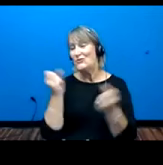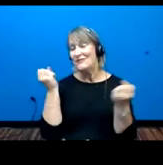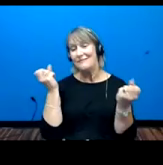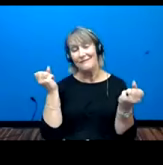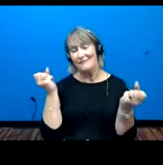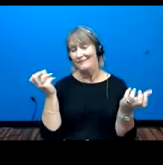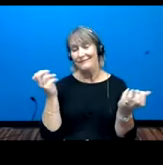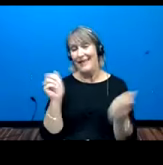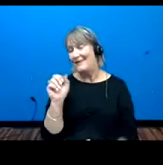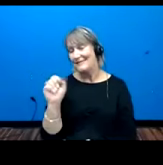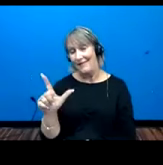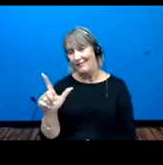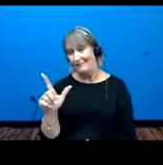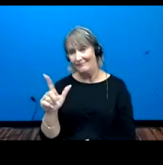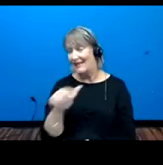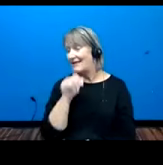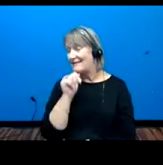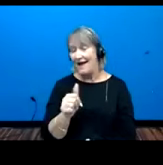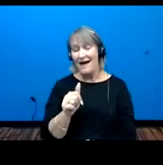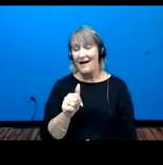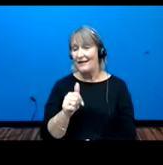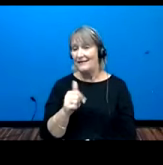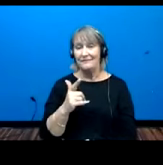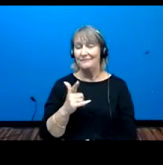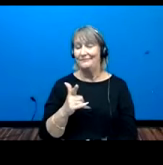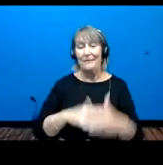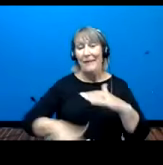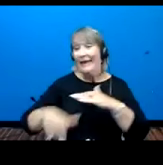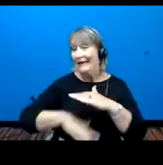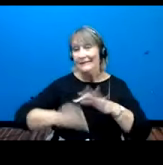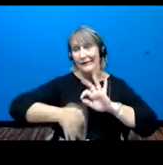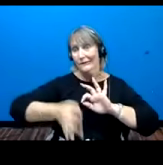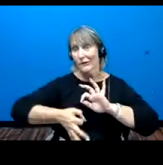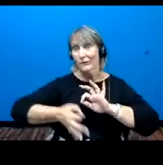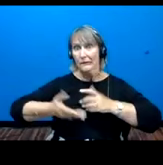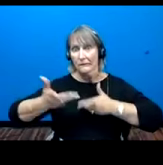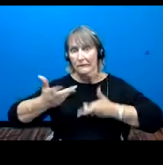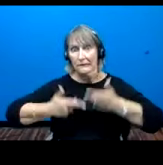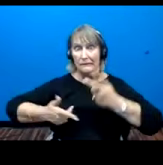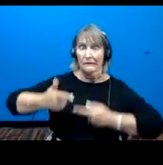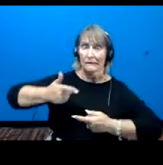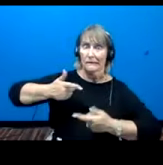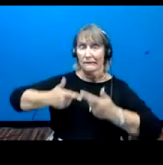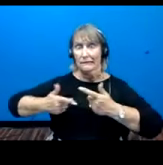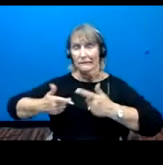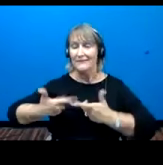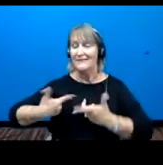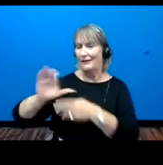no finger spelling, facial expressions seem to be visible. So Kris up there in the corner is doing a wonderful job,